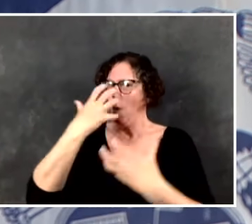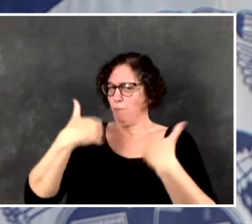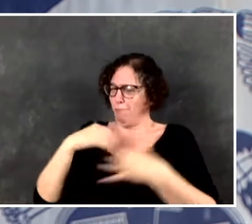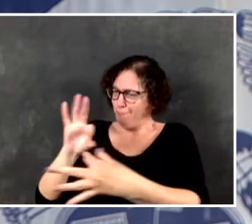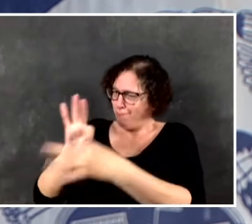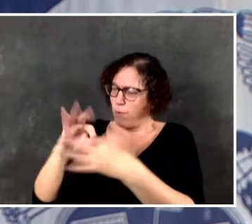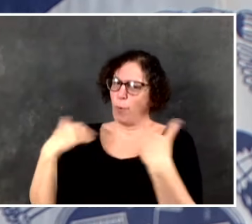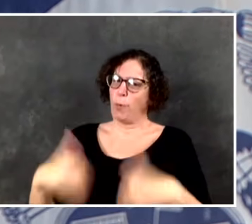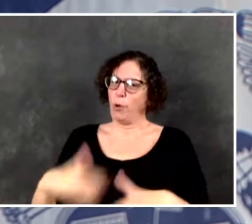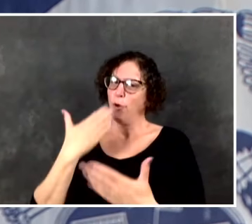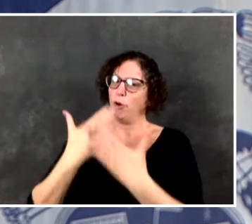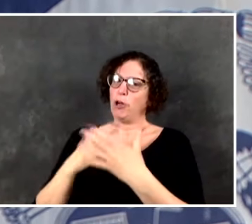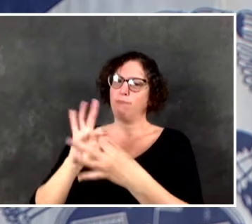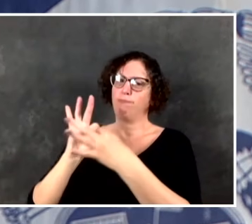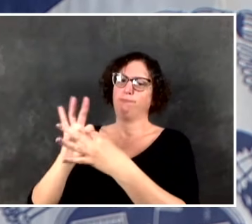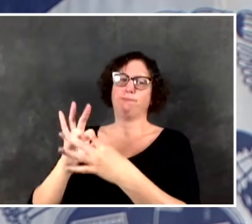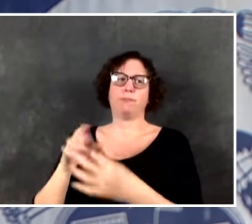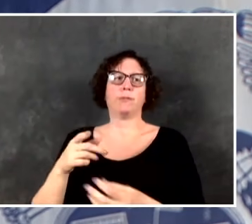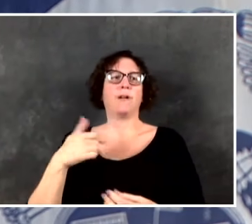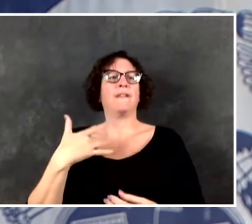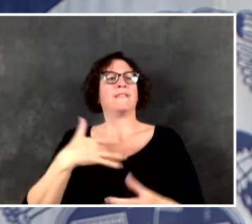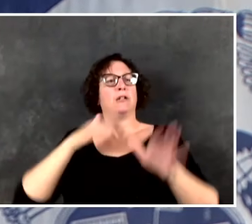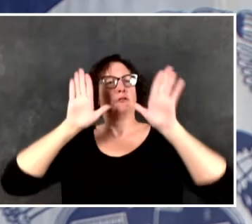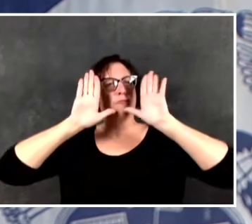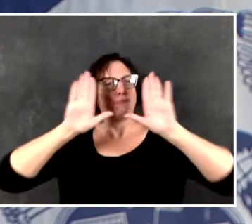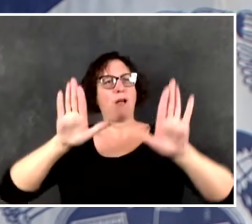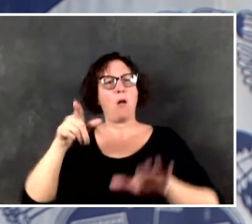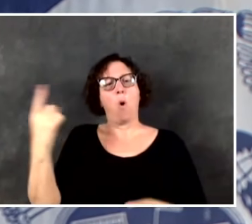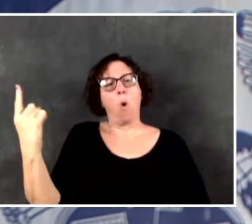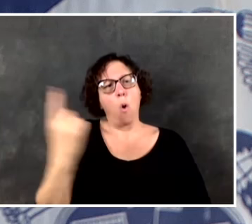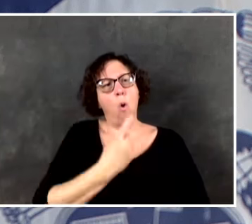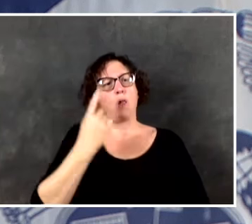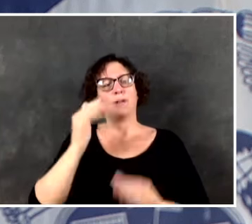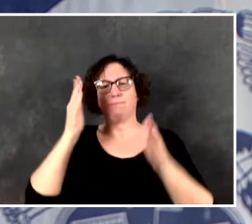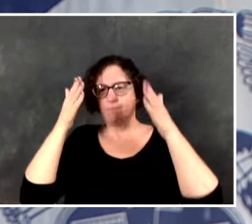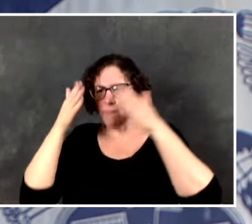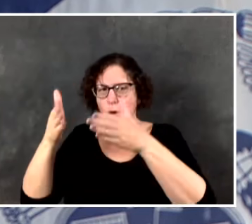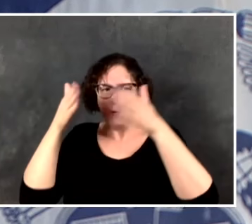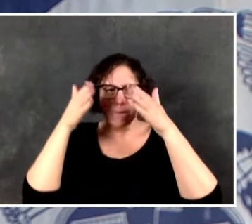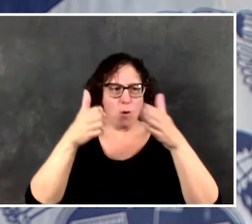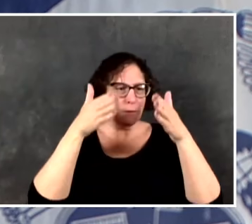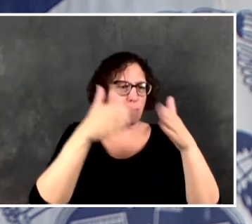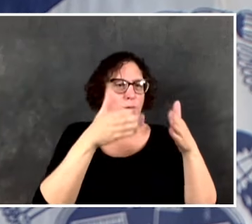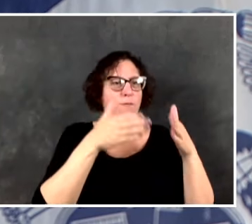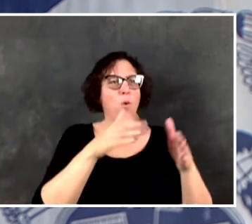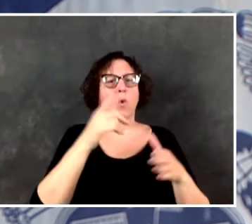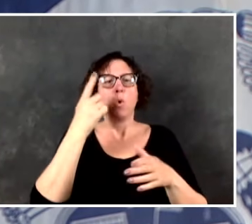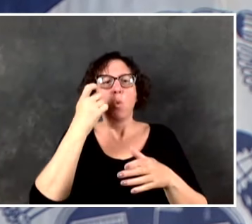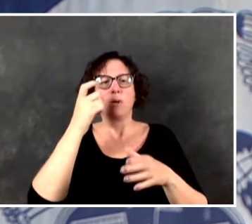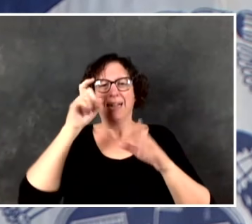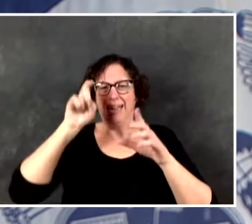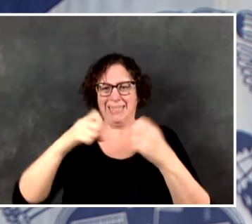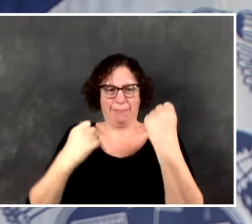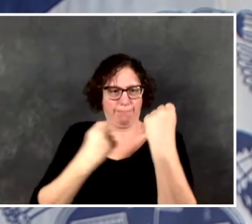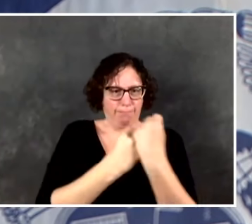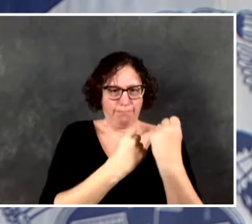CRISIS. A IND APPRECIATE THAT THE COUNCIL IS CONSTANTLY THINKING ABOUT THNEE EDS OF ESSENTIAL WORKERS AND ALL WORKING PEOPLE. I THINK WE HAVE A